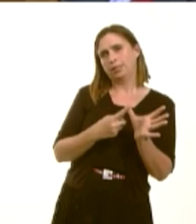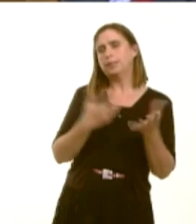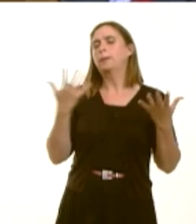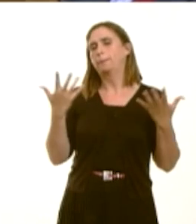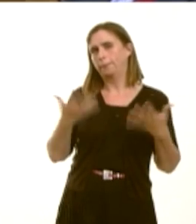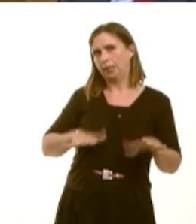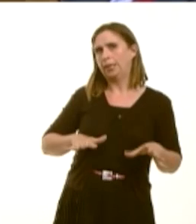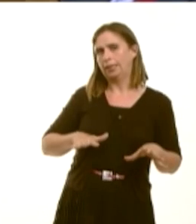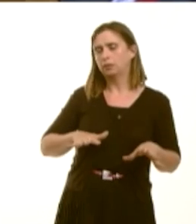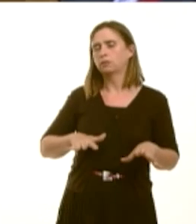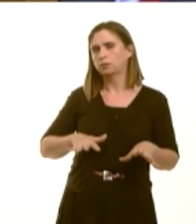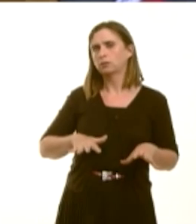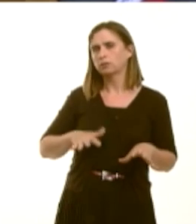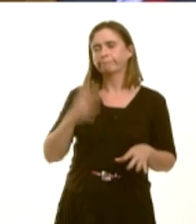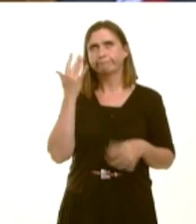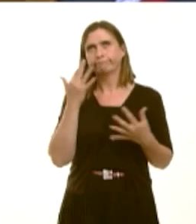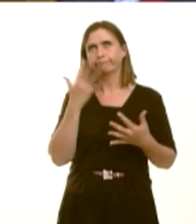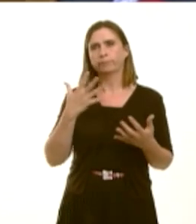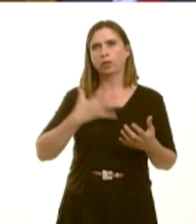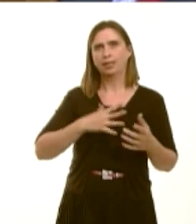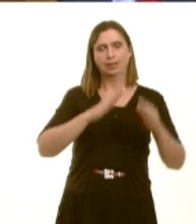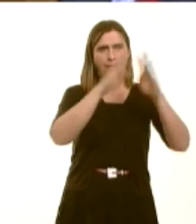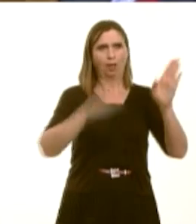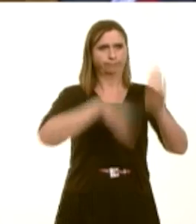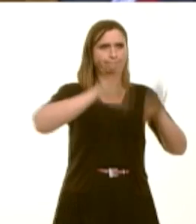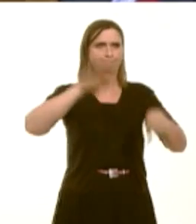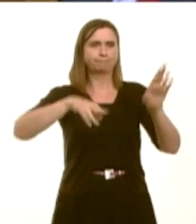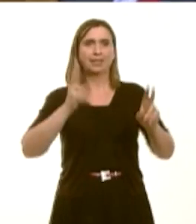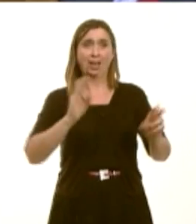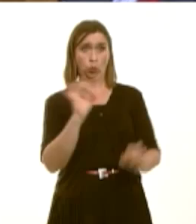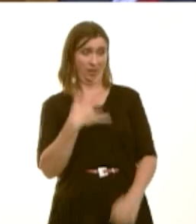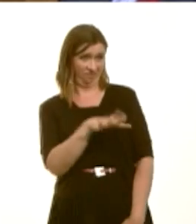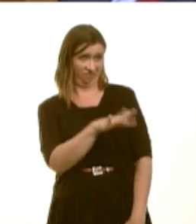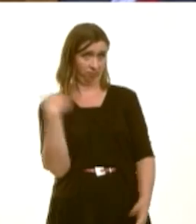a scheme to refurbish properties that have been out of use for some time. Iíve seen